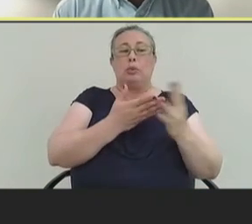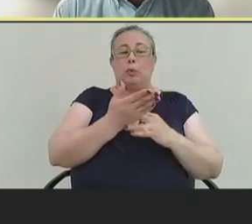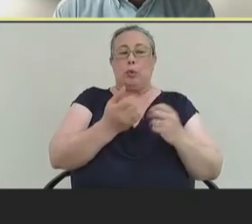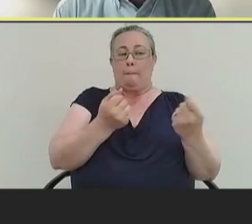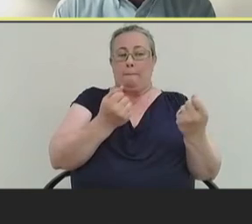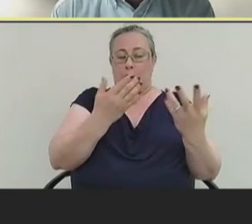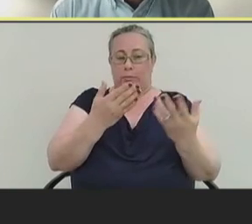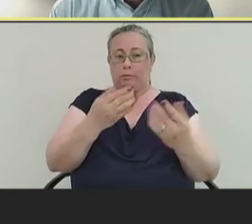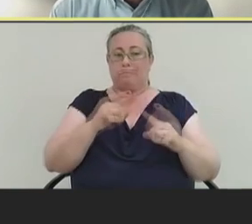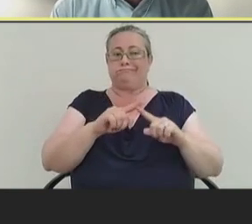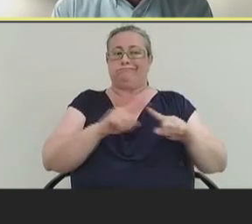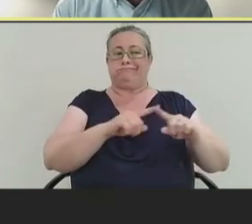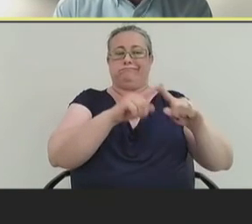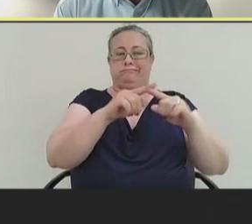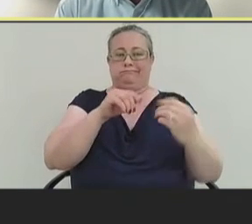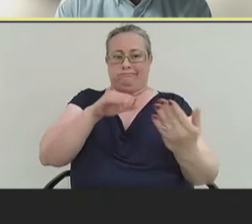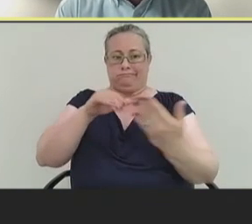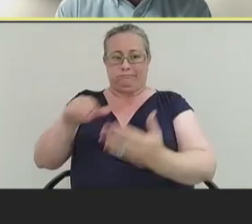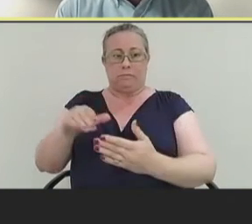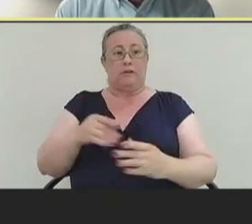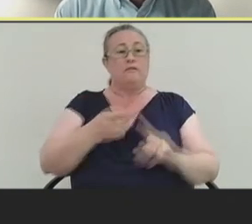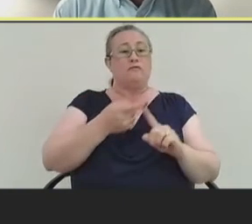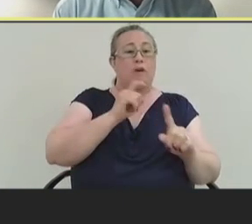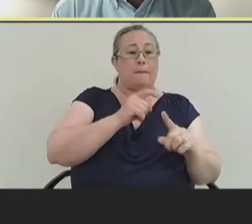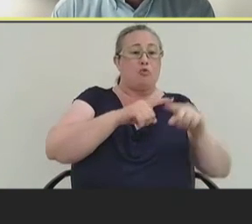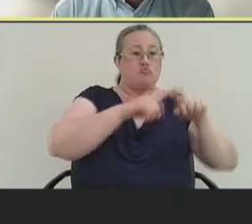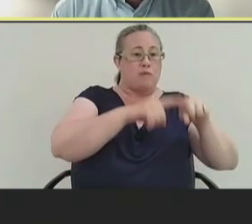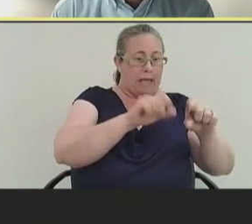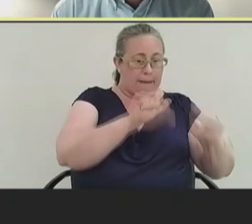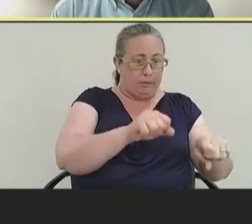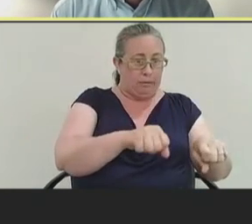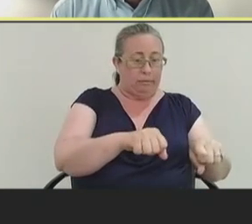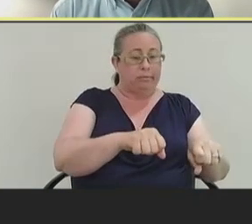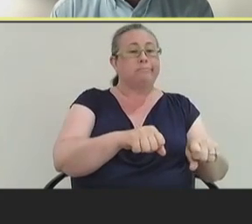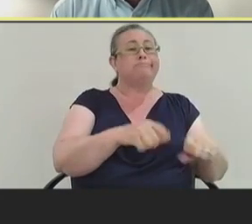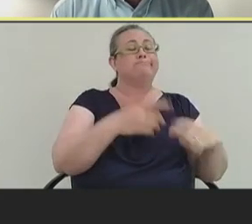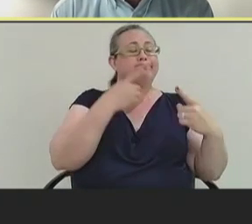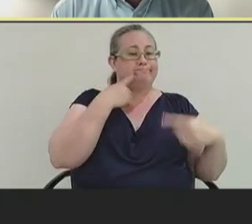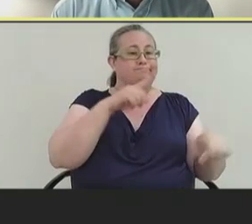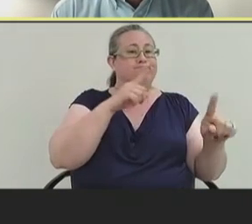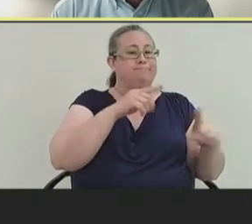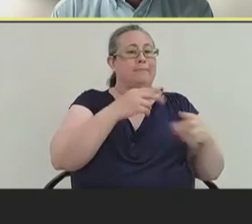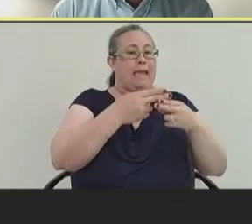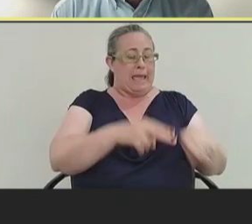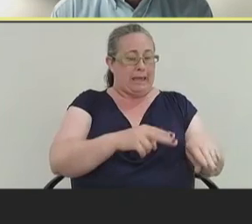On the left-hand side here, ranging from the reliable and proven platform of egg production,